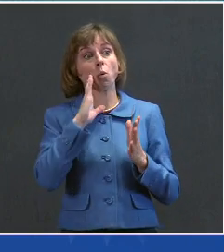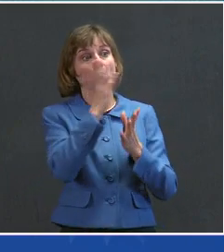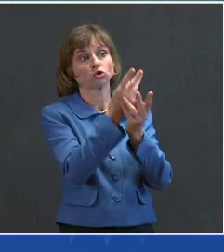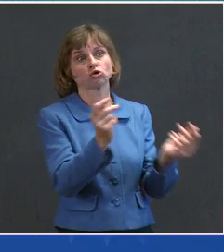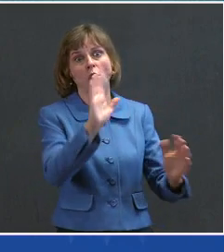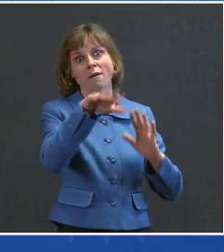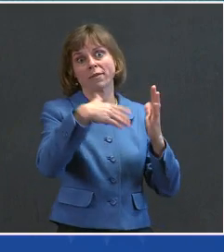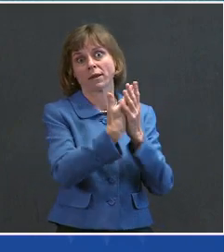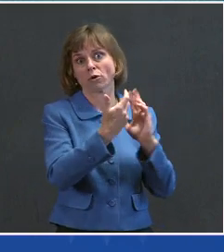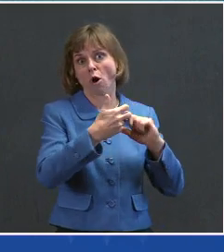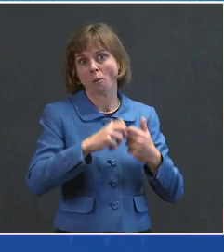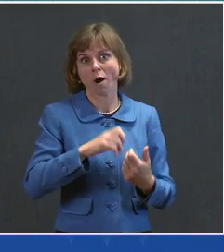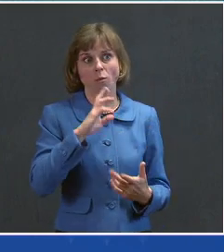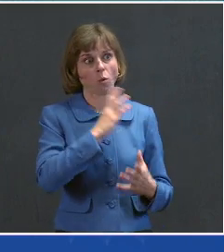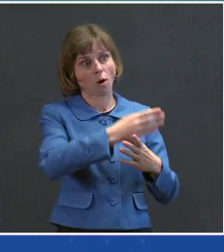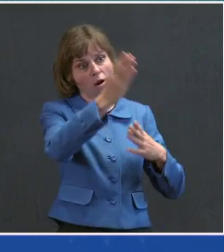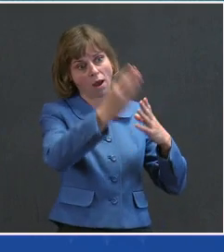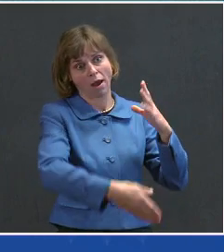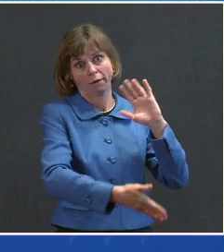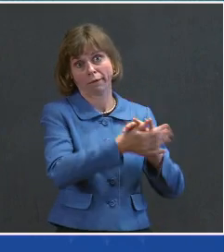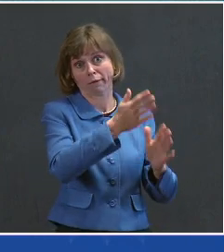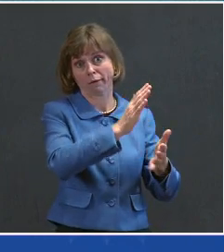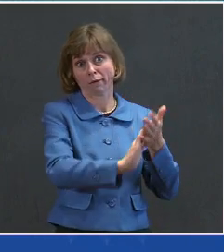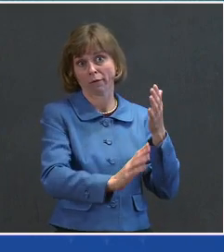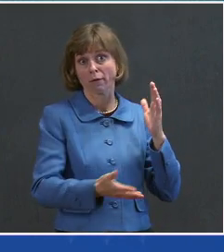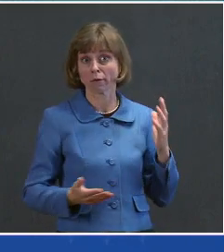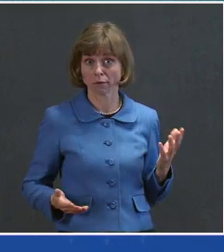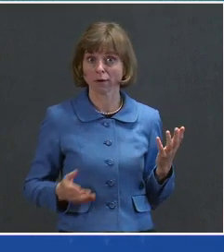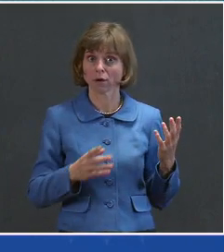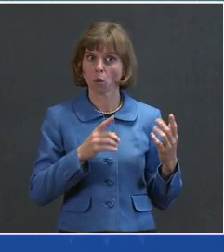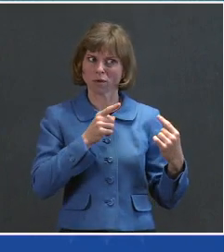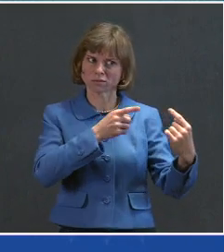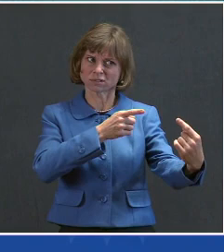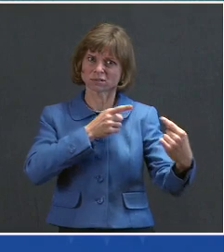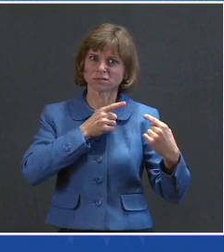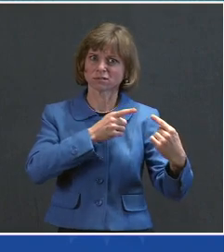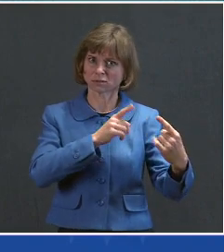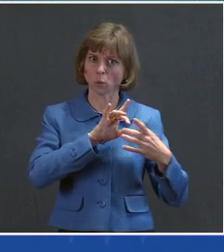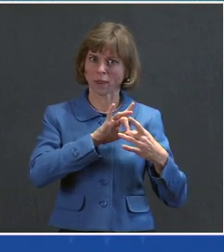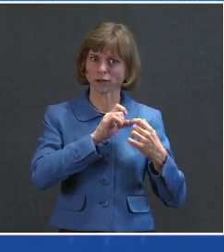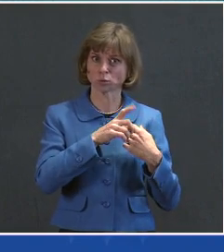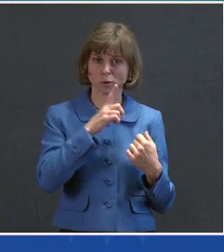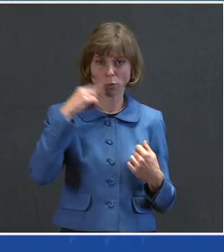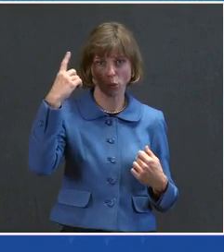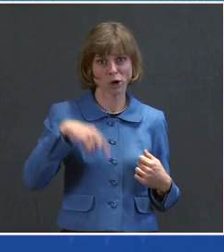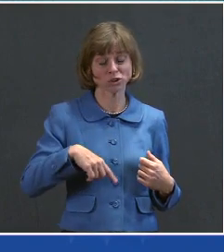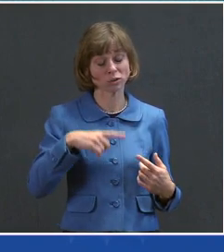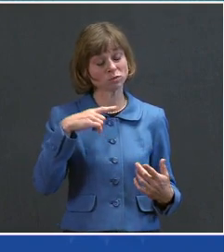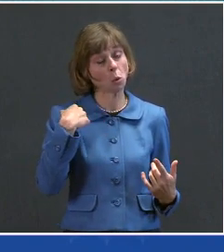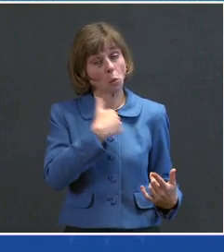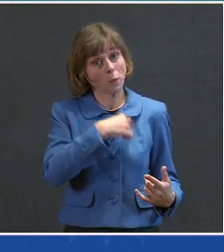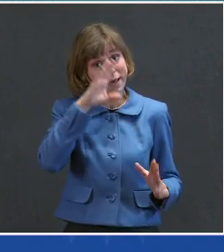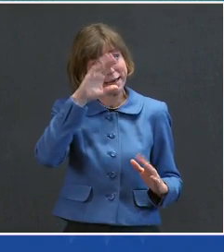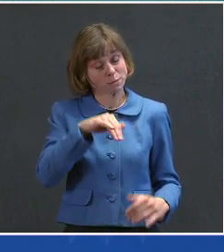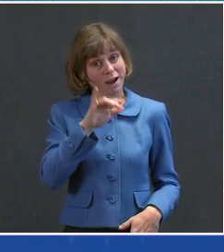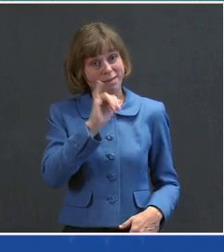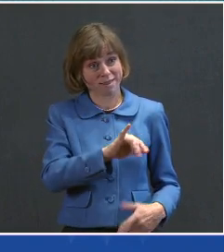to what has been a difficult relationship with Russia. We expect the relationship to continue to be a challenge.